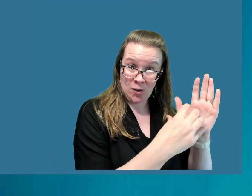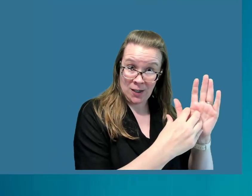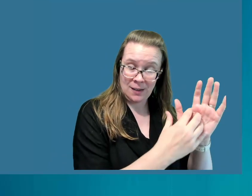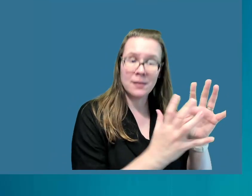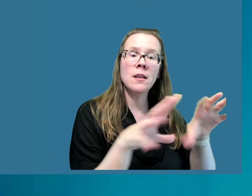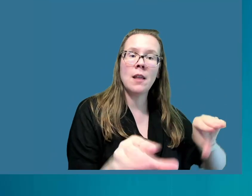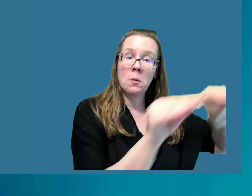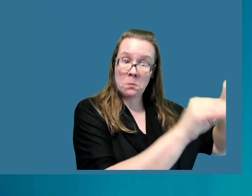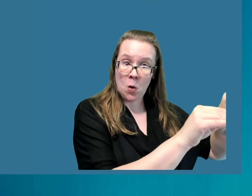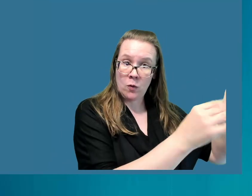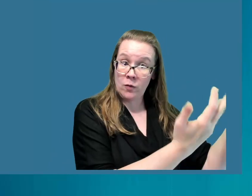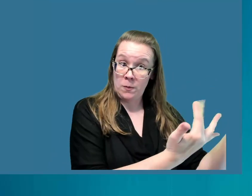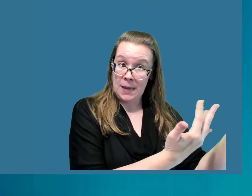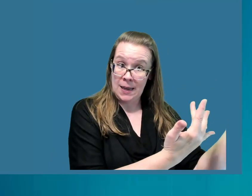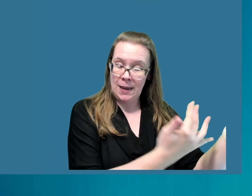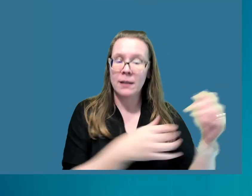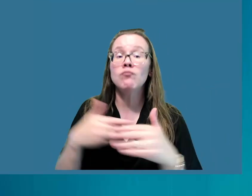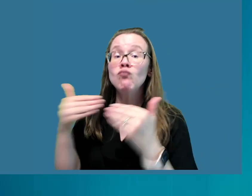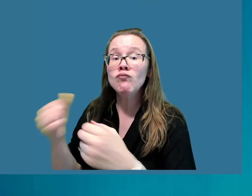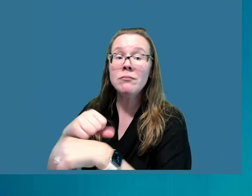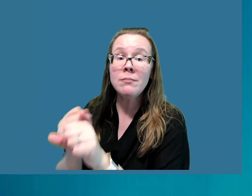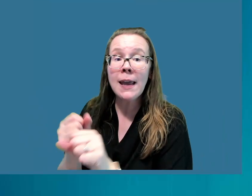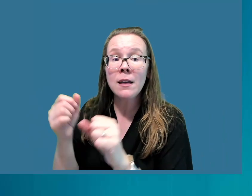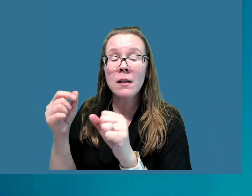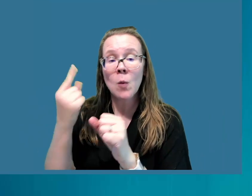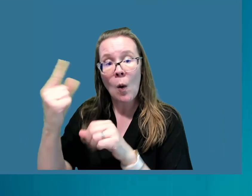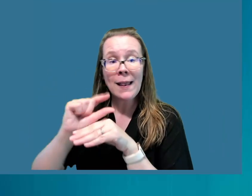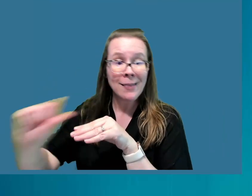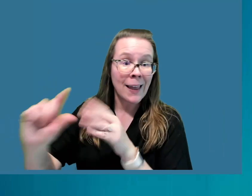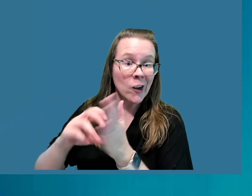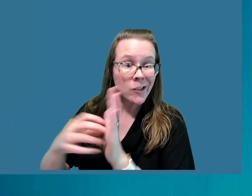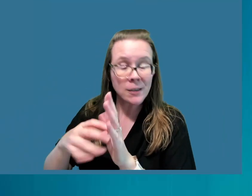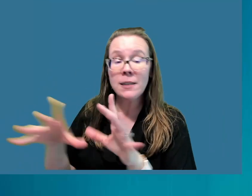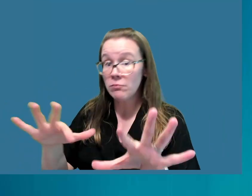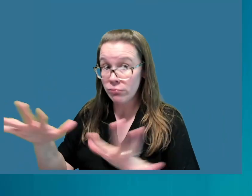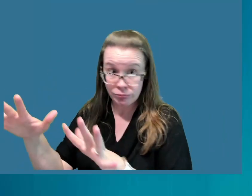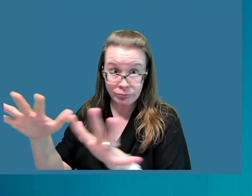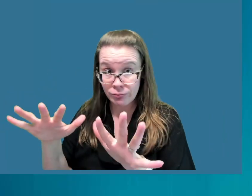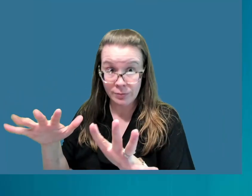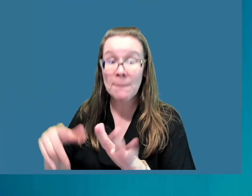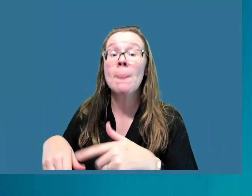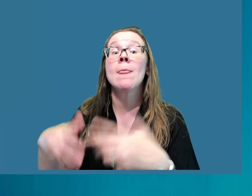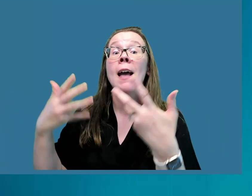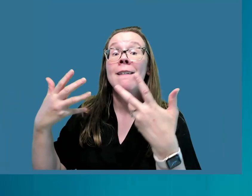um, that I can safely start piping. And you'll notice that it's drier because